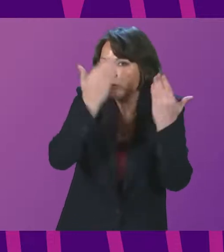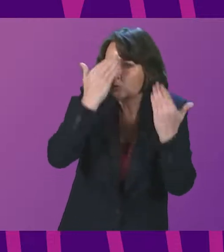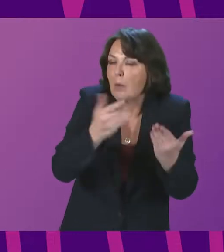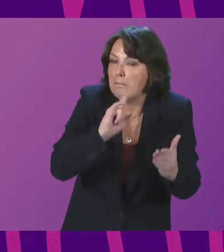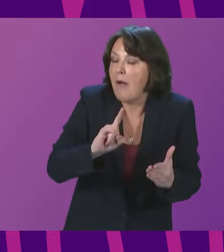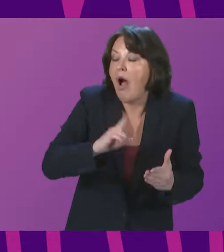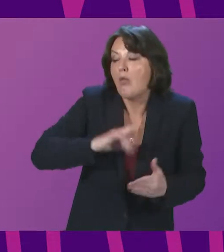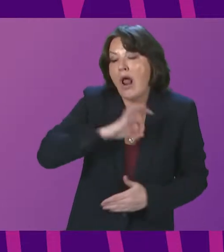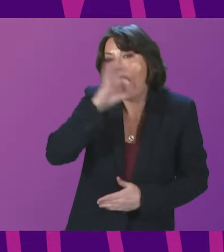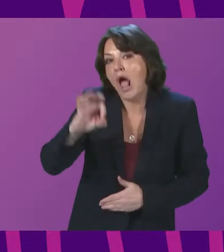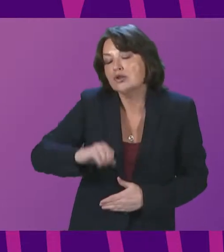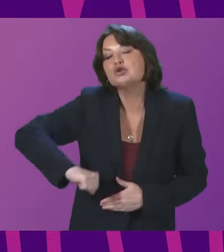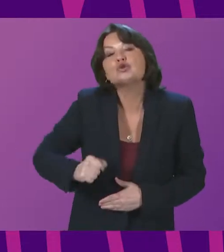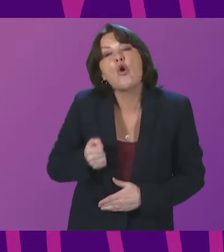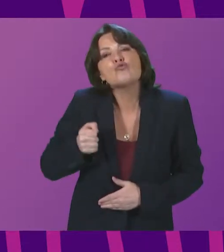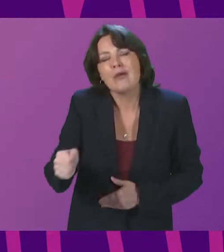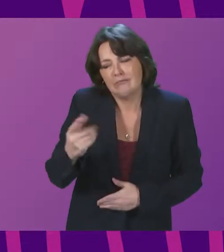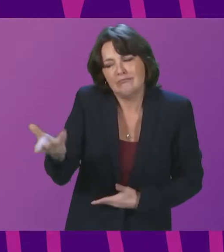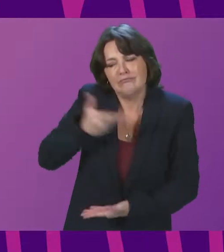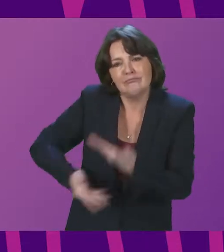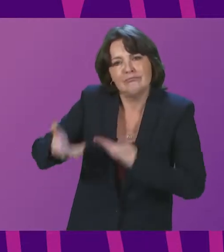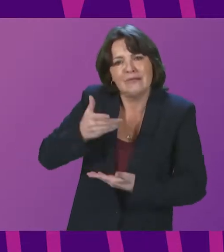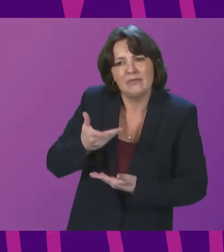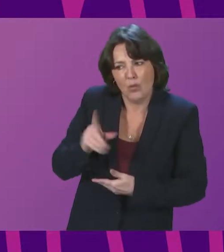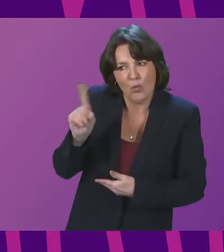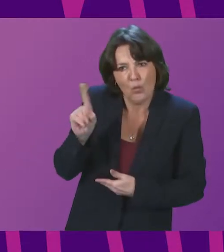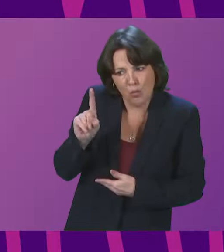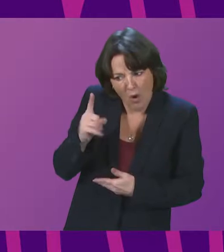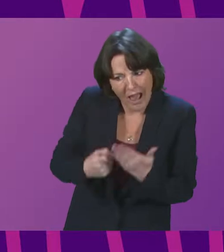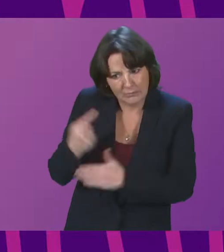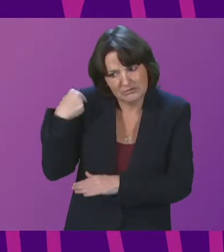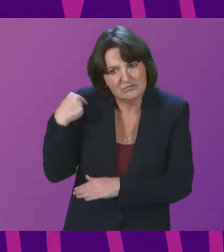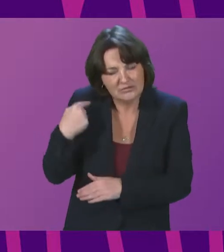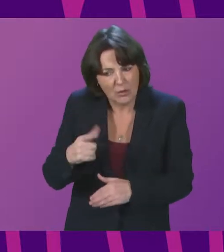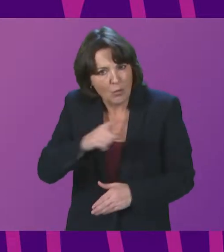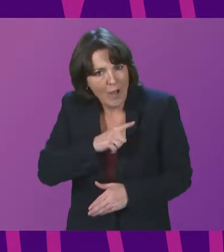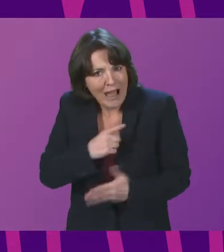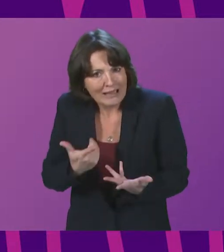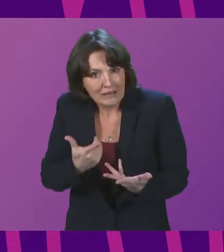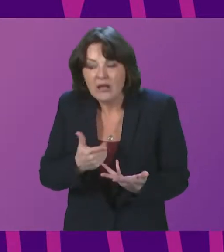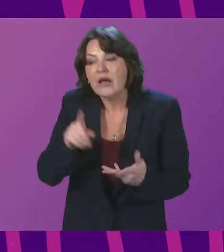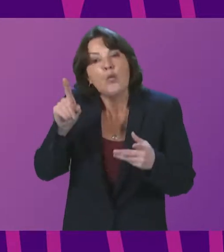ask ScotRail for an explanation and what actions it is taking to avoid a repeat of that.